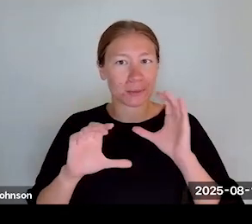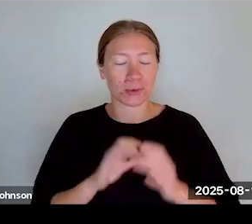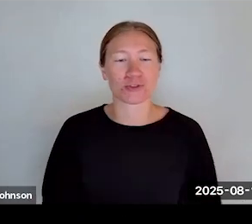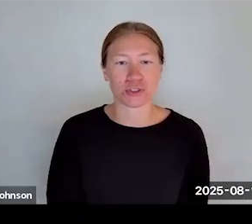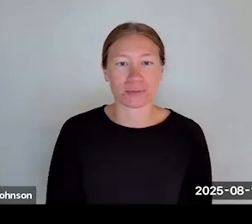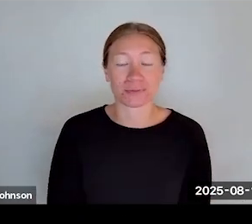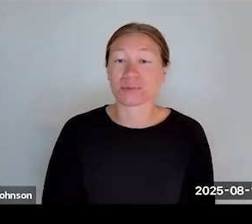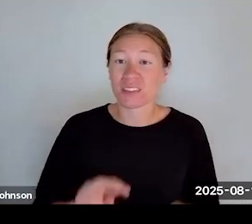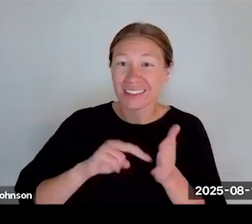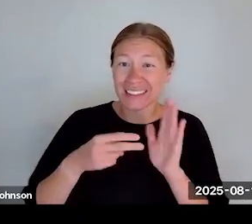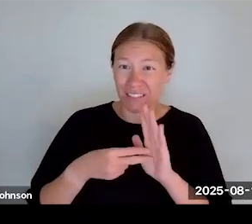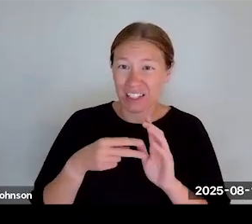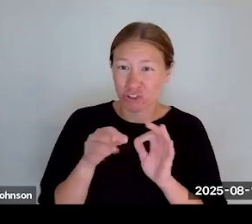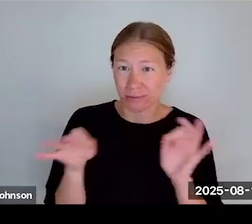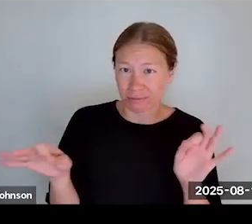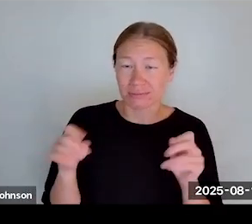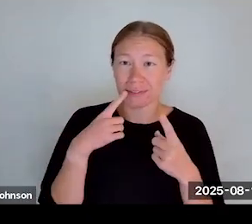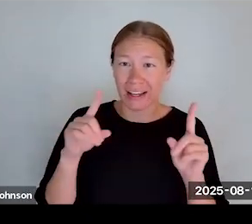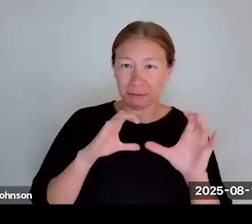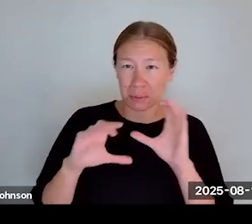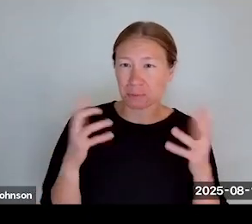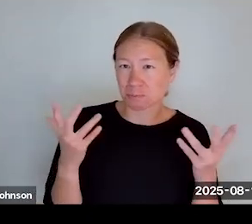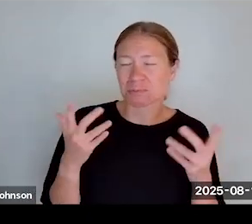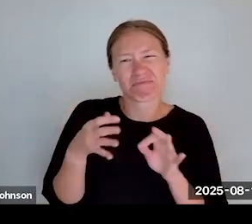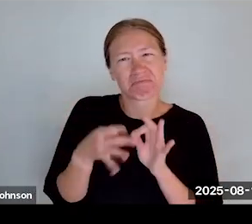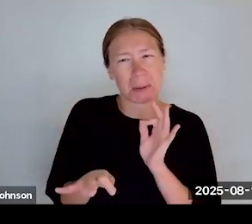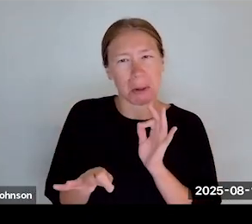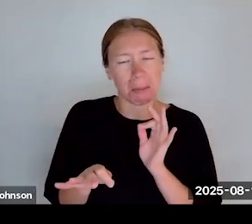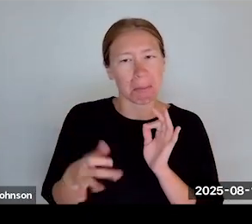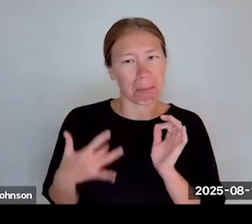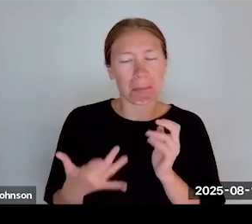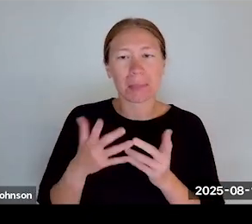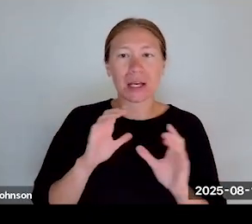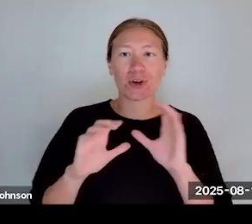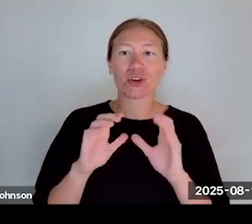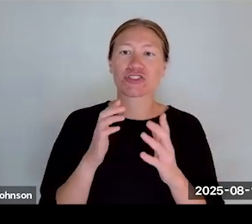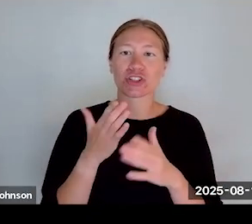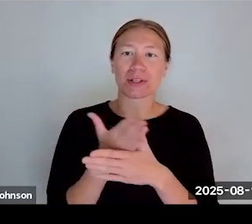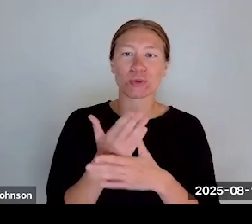The definition of effective communication is fairly simple. It's a communication between two or more people